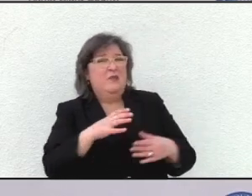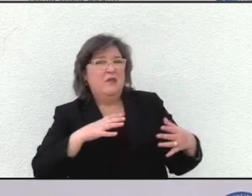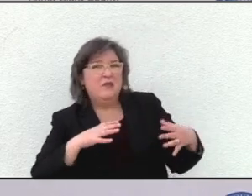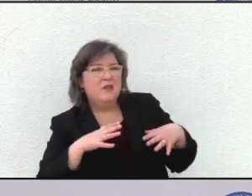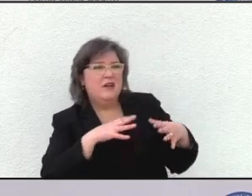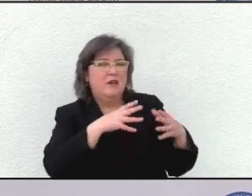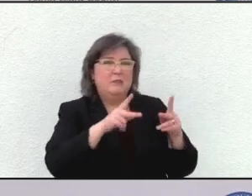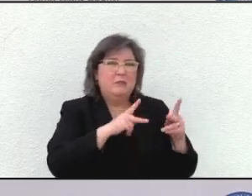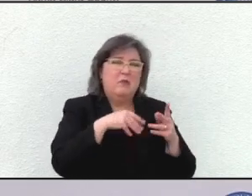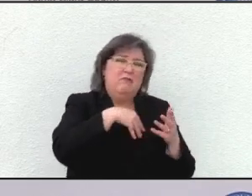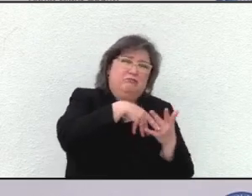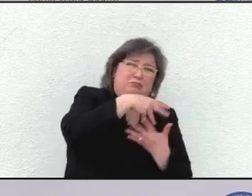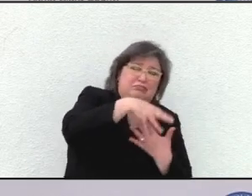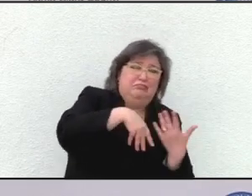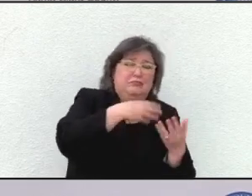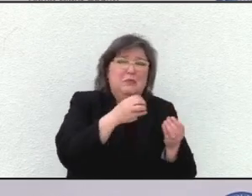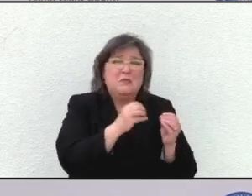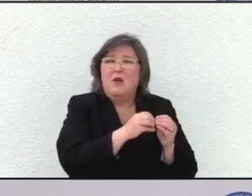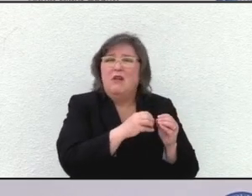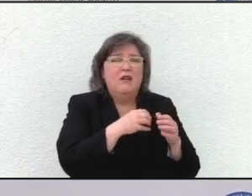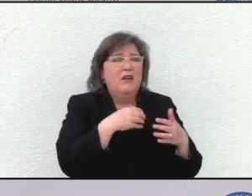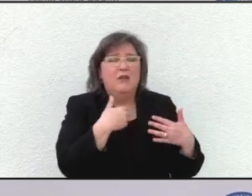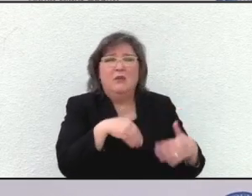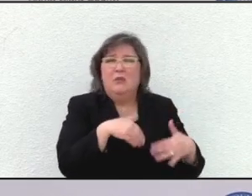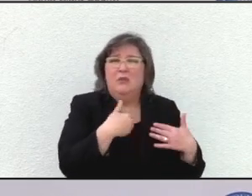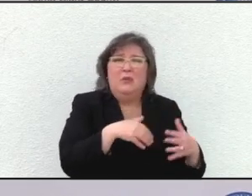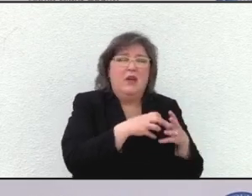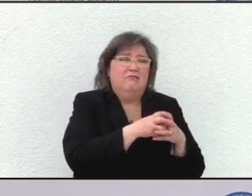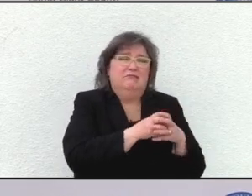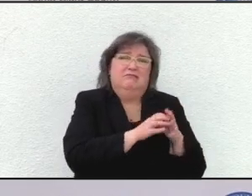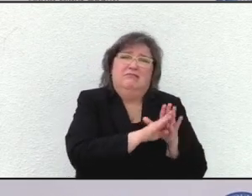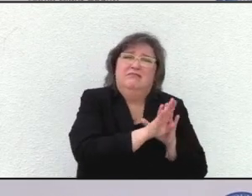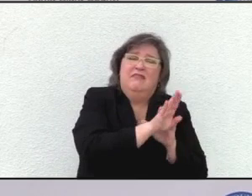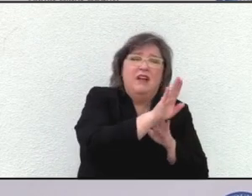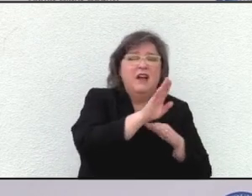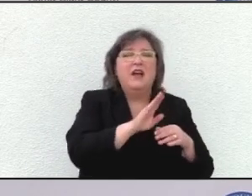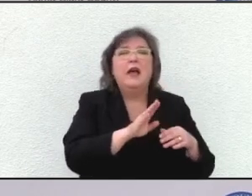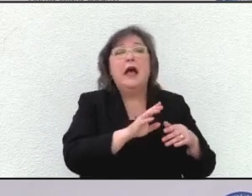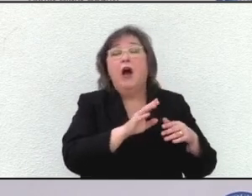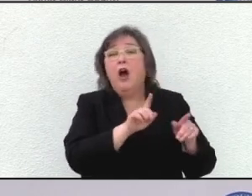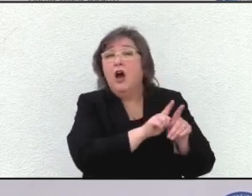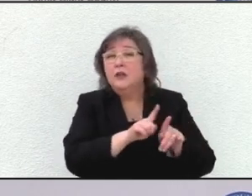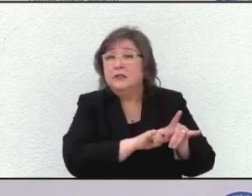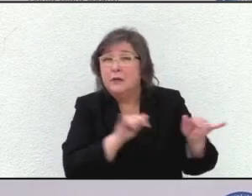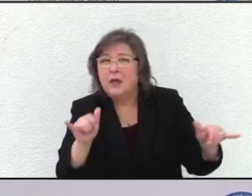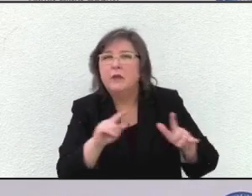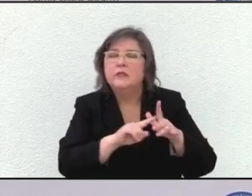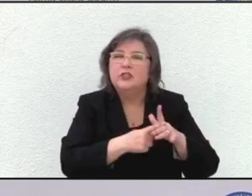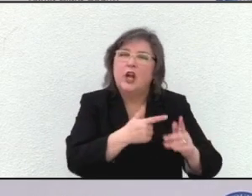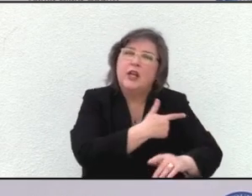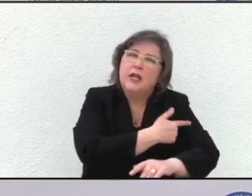are increasing with nearly 20 percent of the county's population, having received one dose,